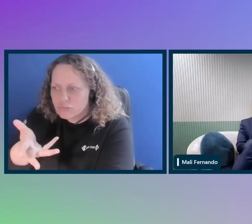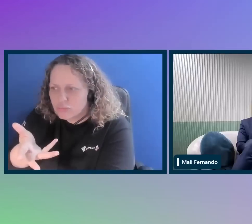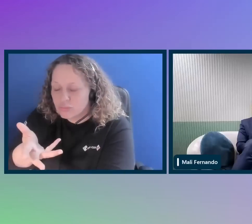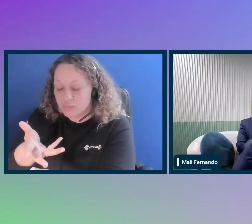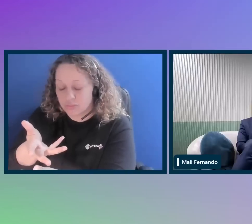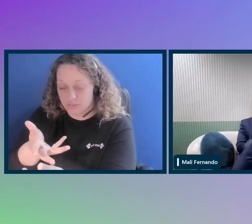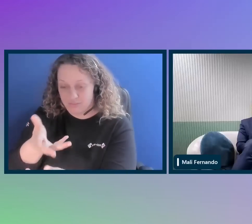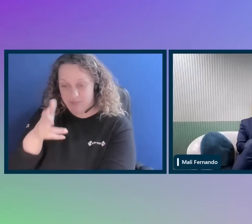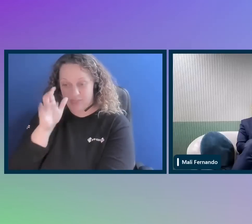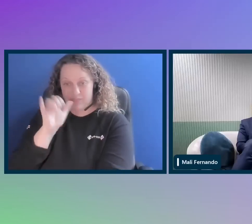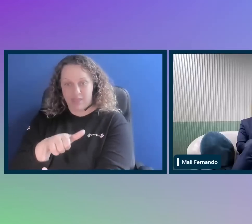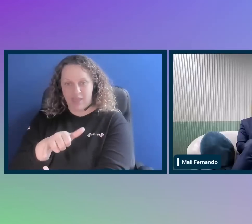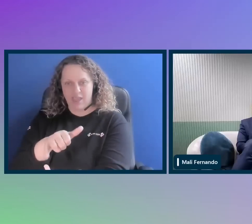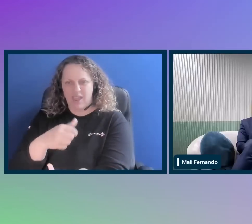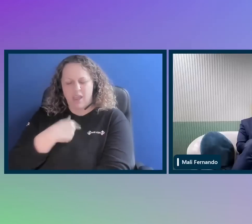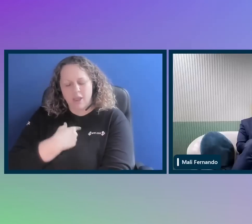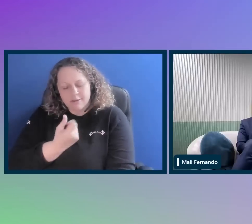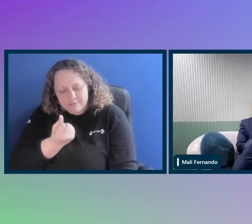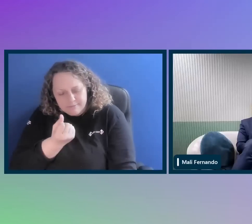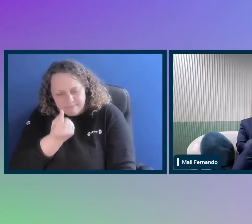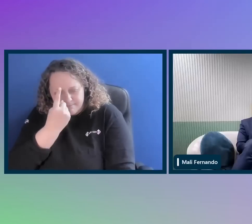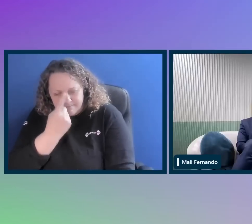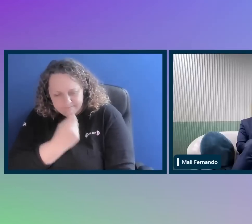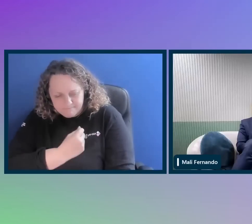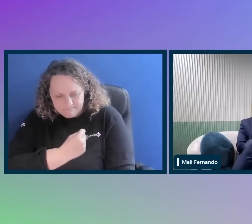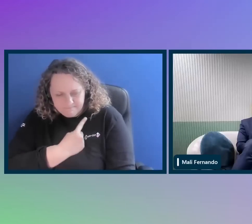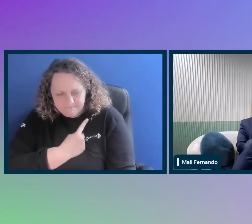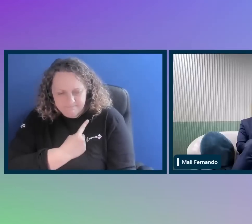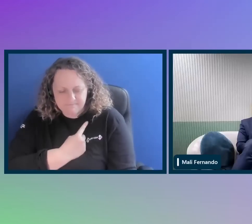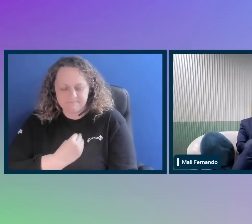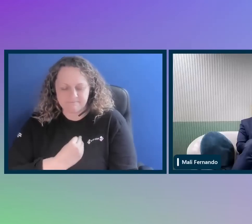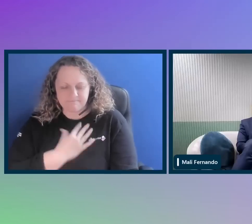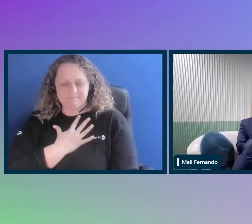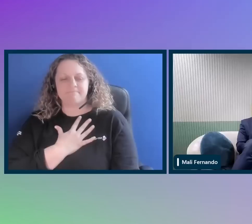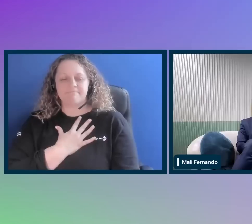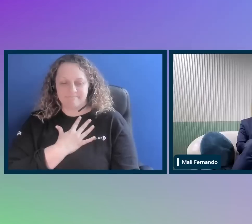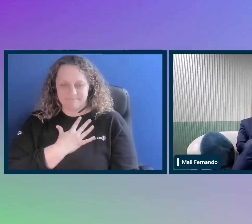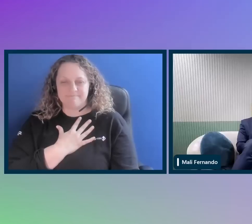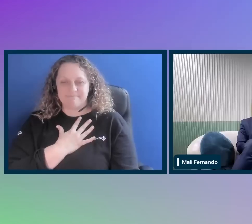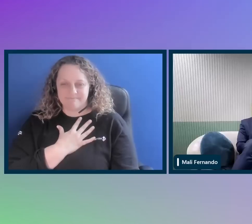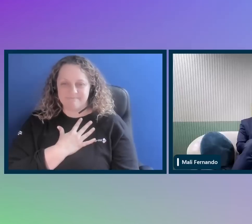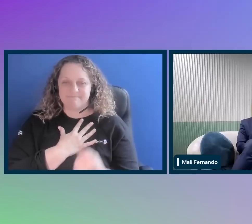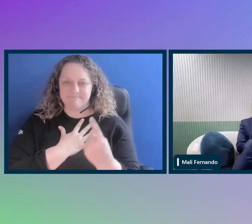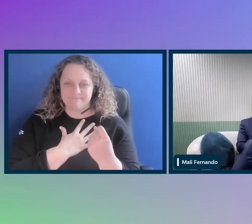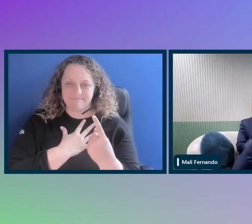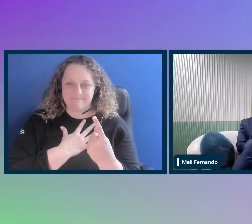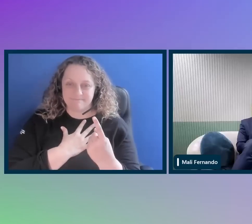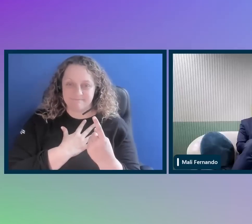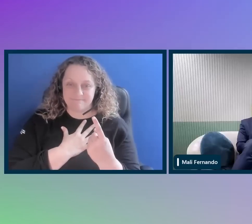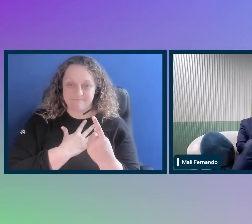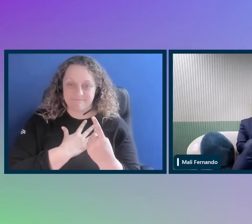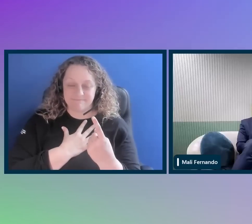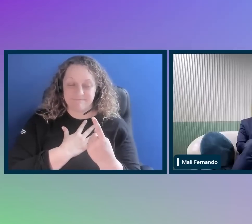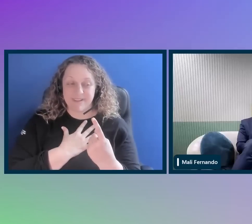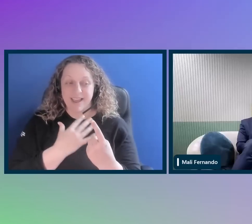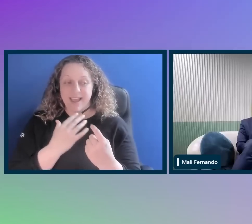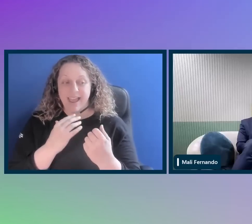so much inspiration as well as firsthand knowledge by talking to my customers.